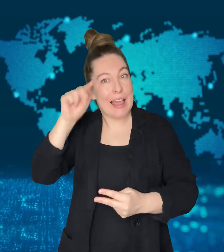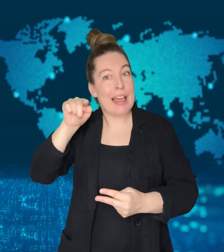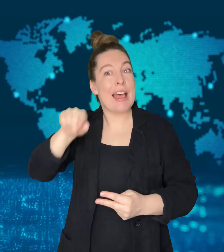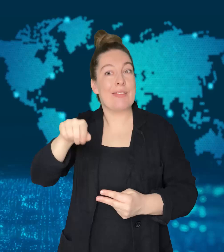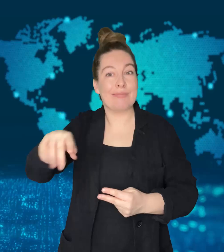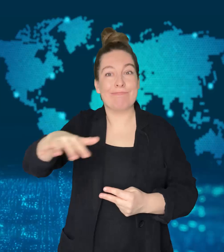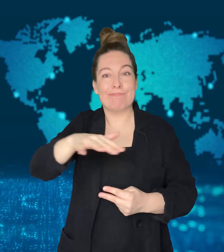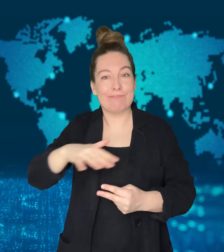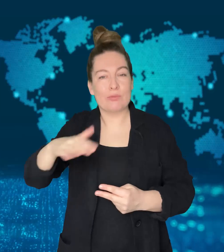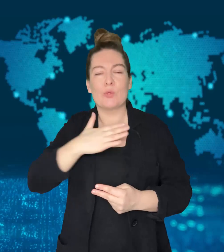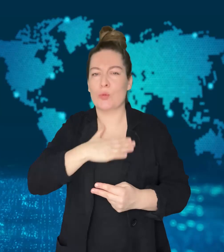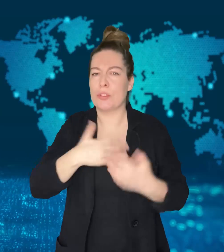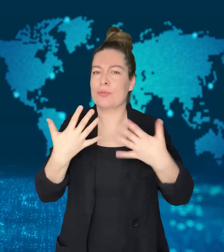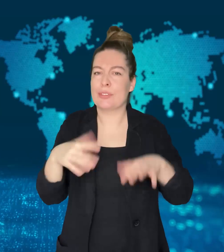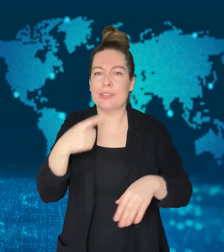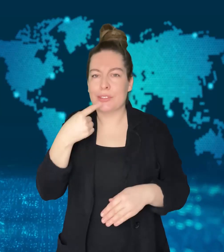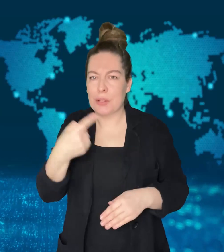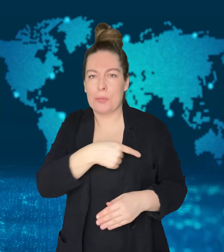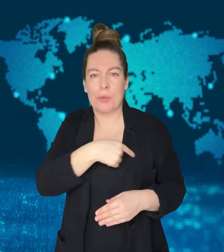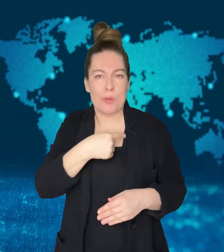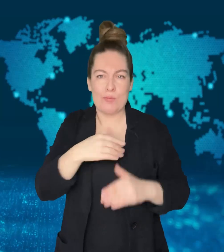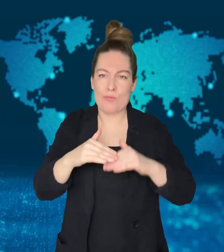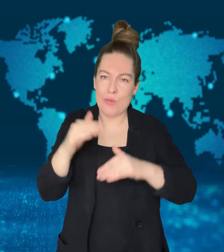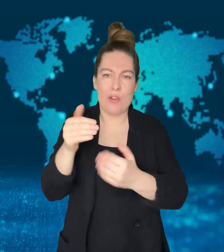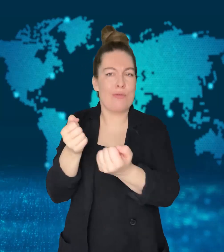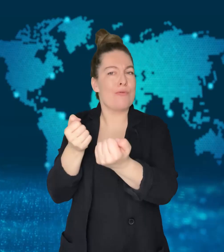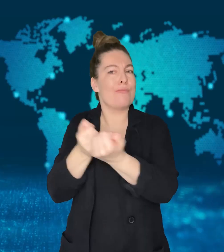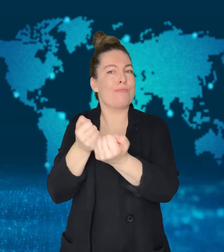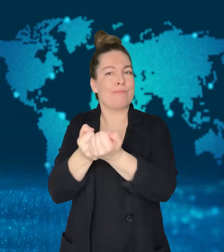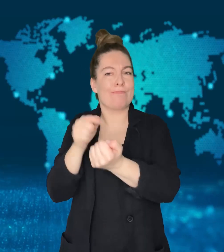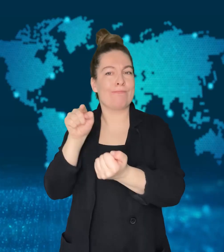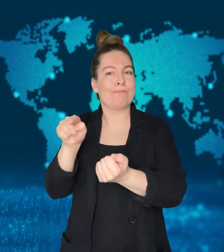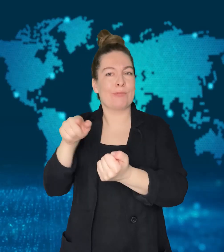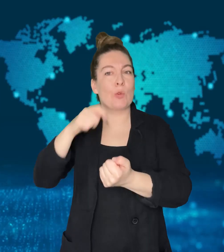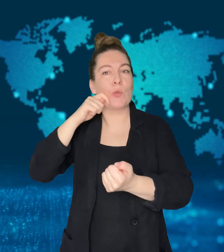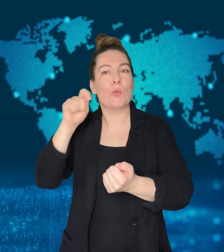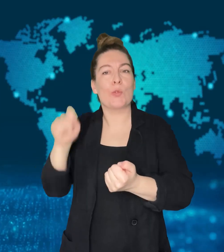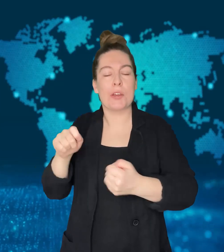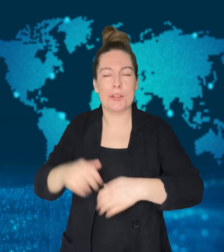Russia's invasion of the country.